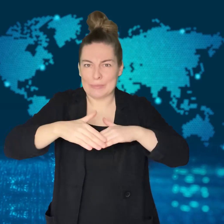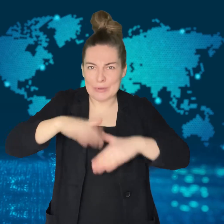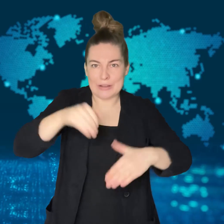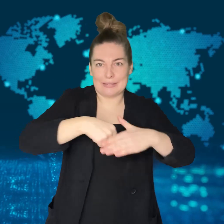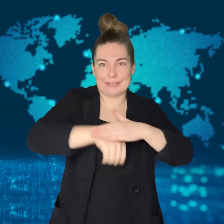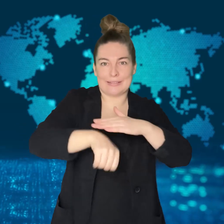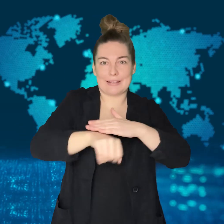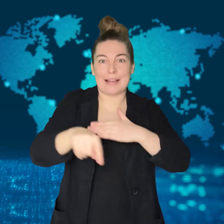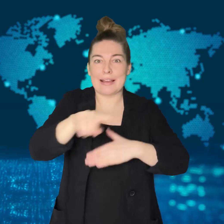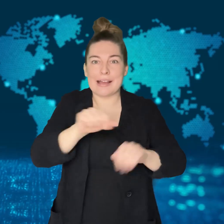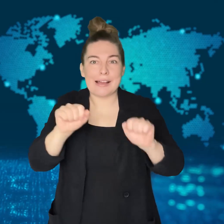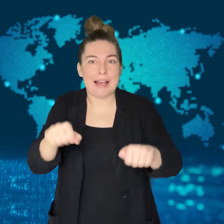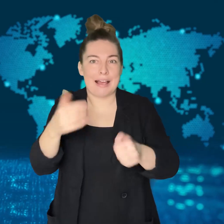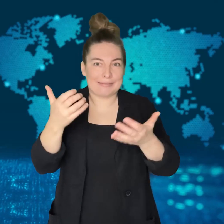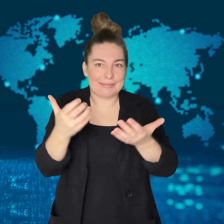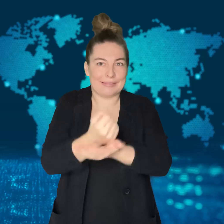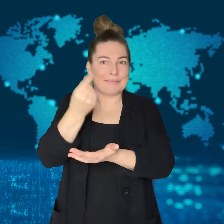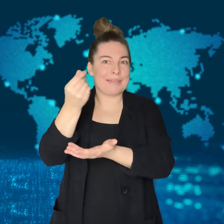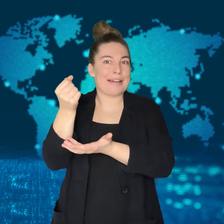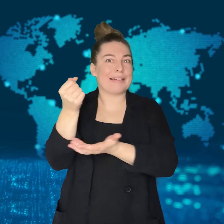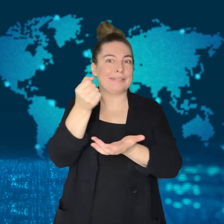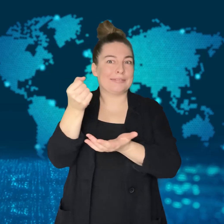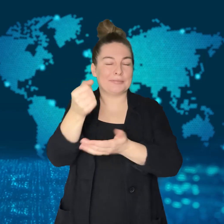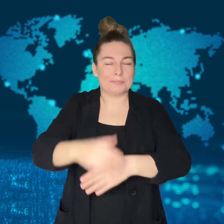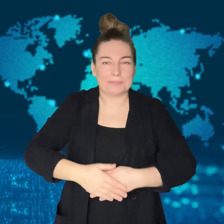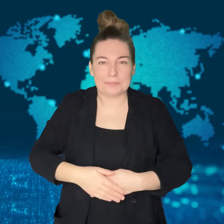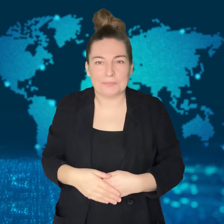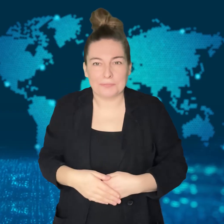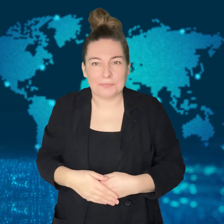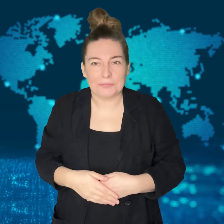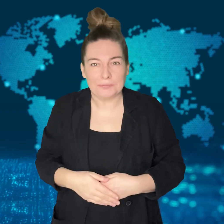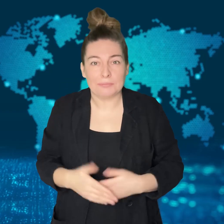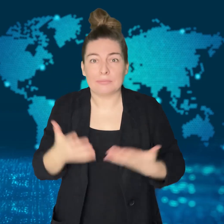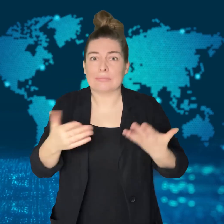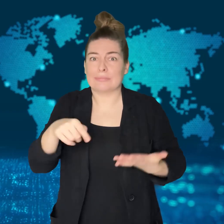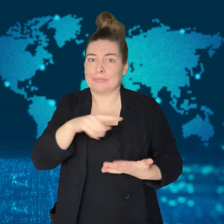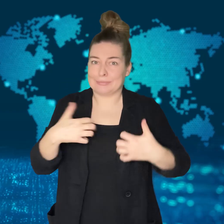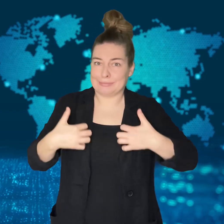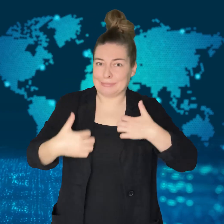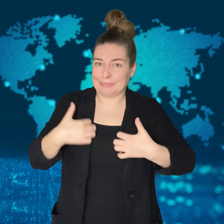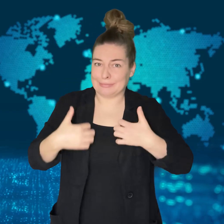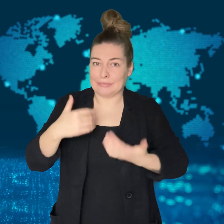in fear of their state losing political representation